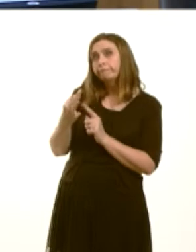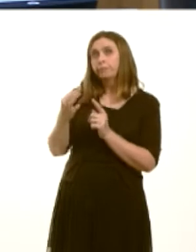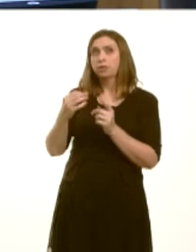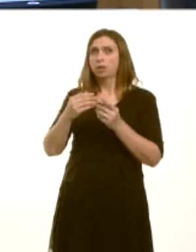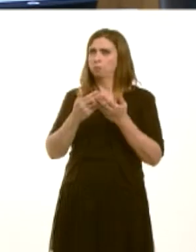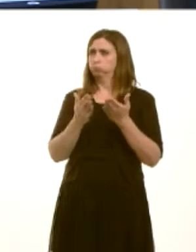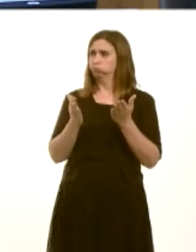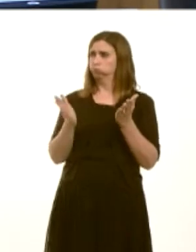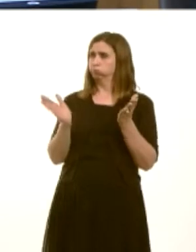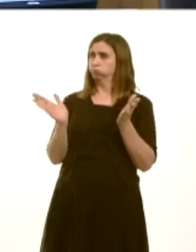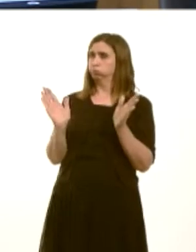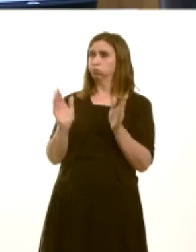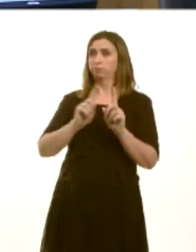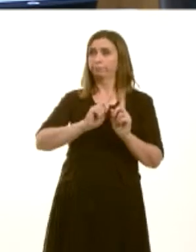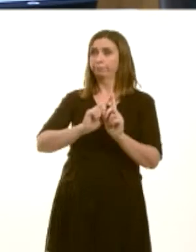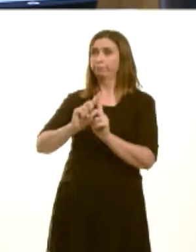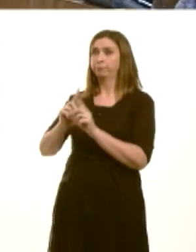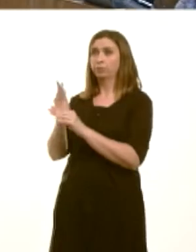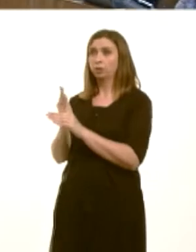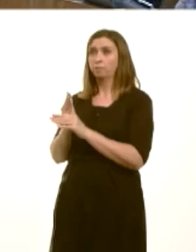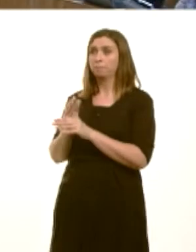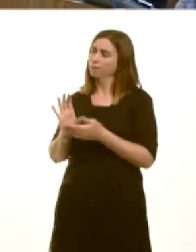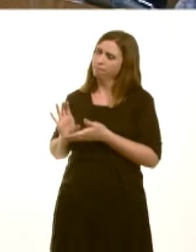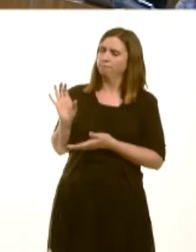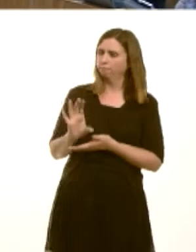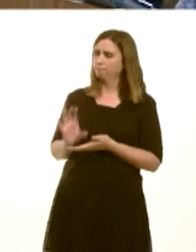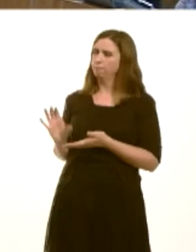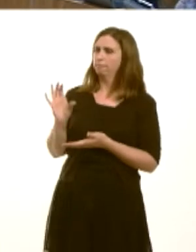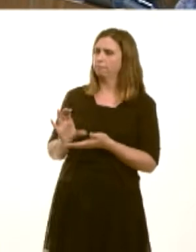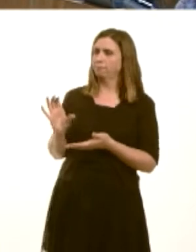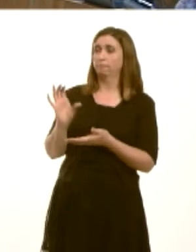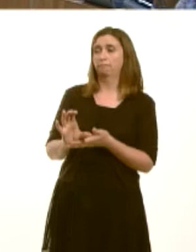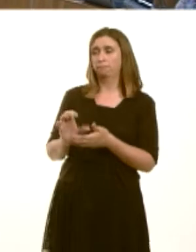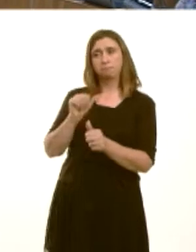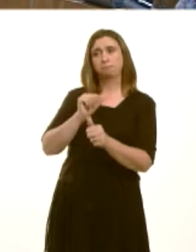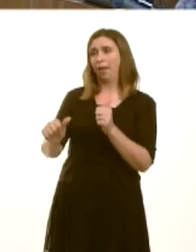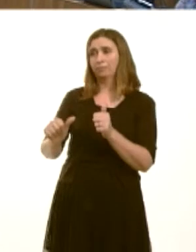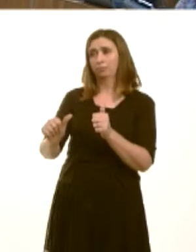a level of investment not seen for 30 years. Llyr Gruffydd: 5. A wnaiff y Prif Weinidog